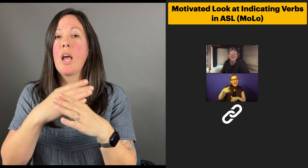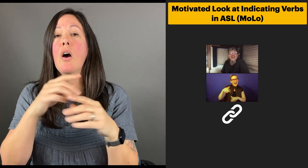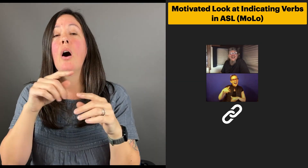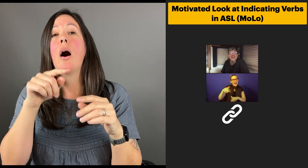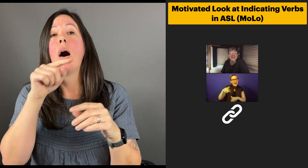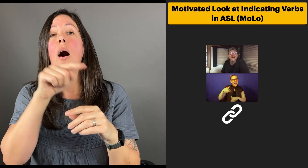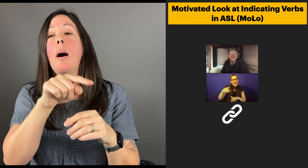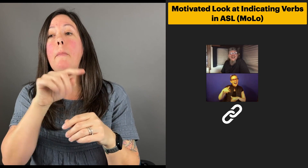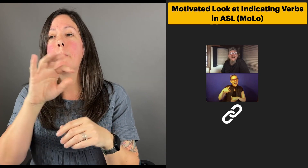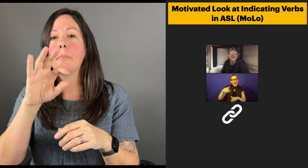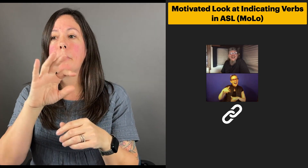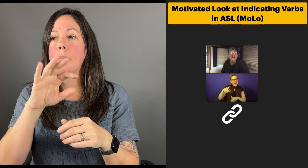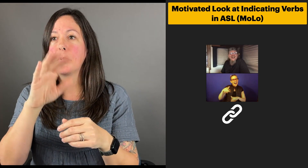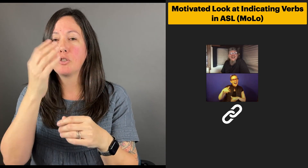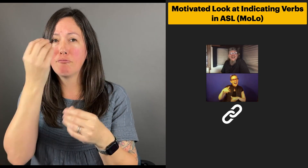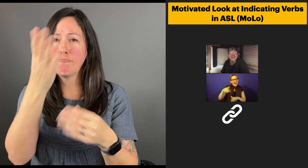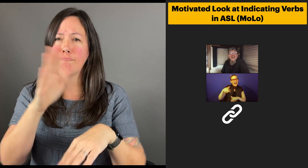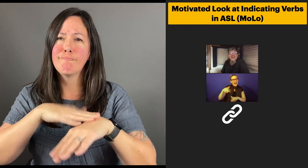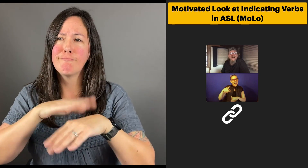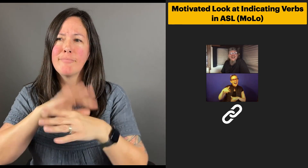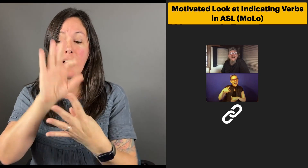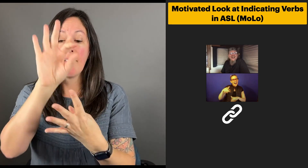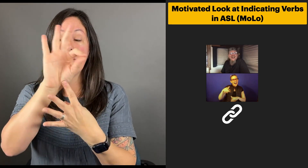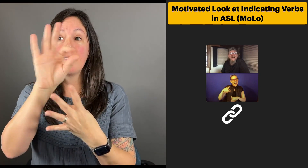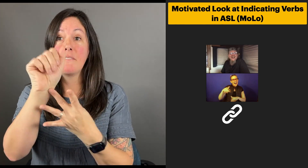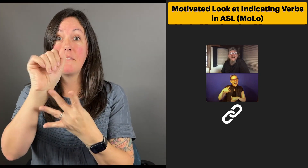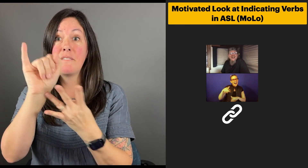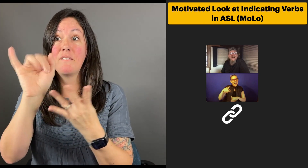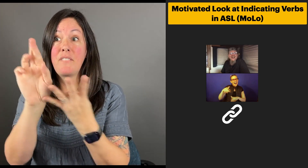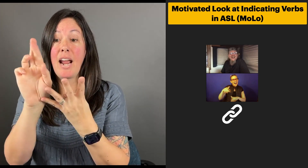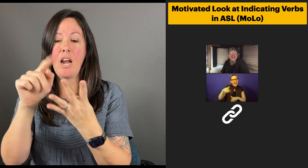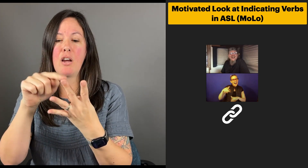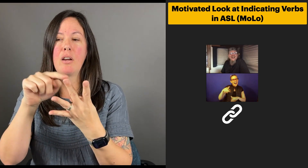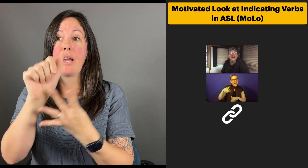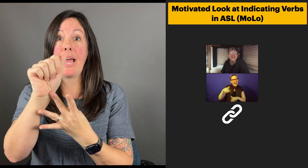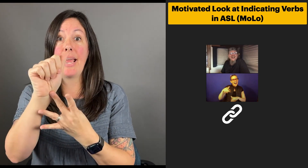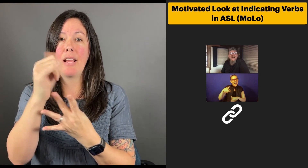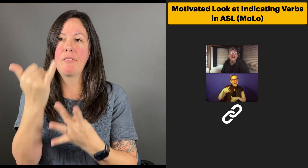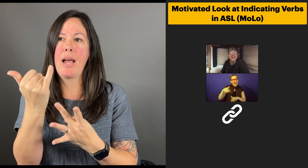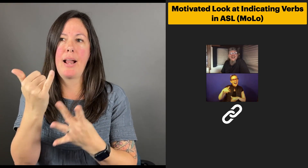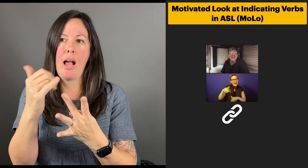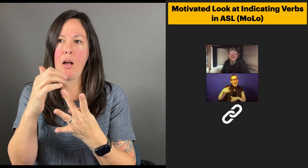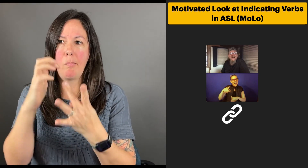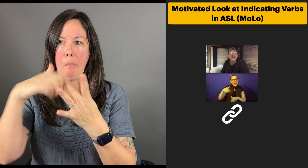here okay I'll be ready to share it shortly I want to give people a heads up